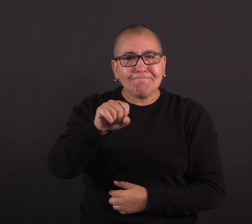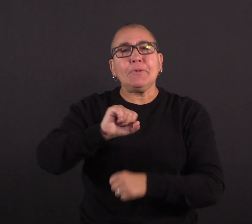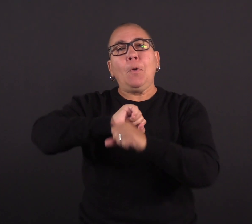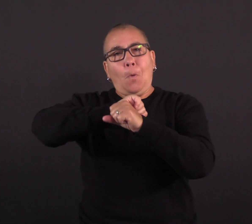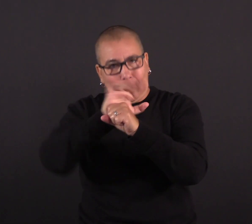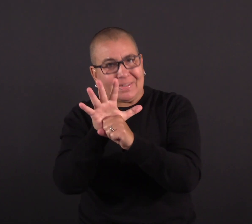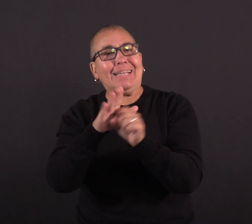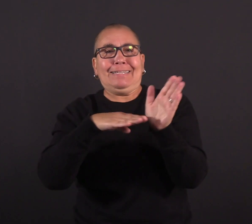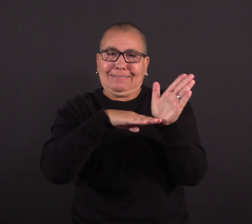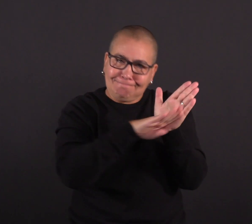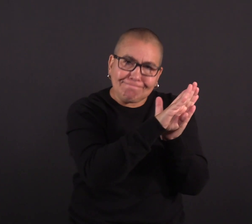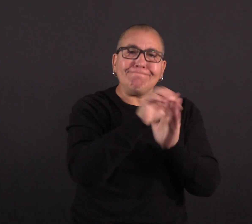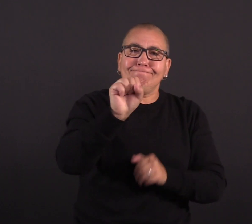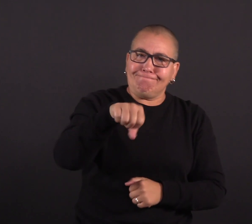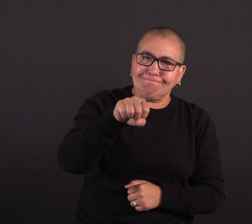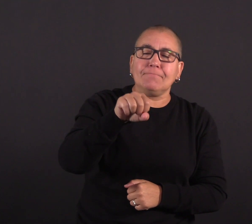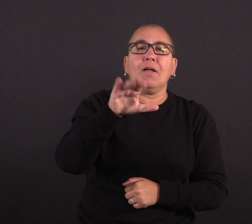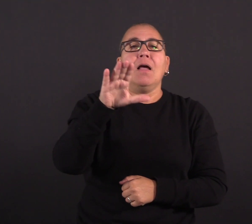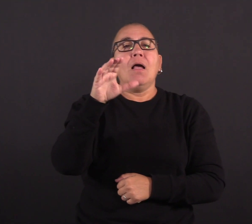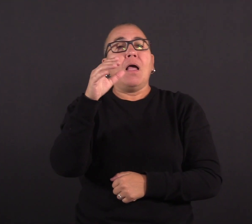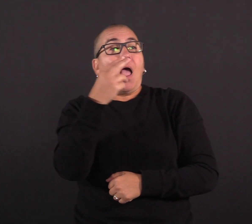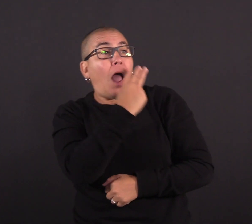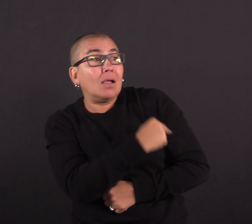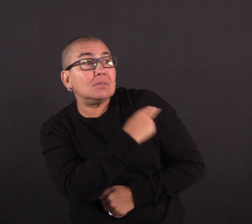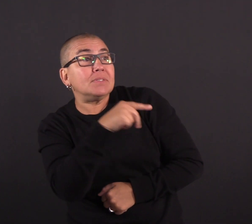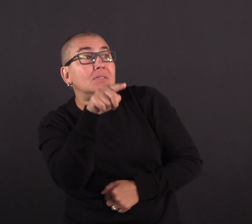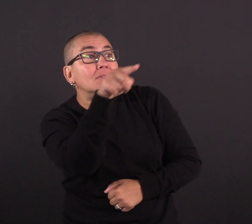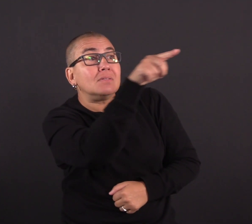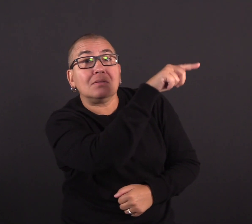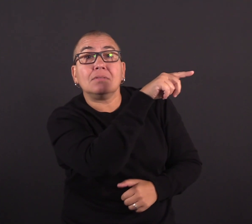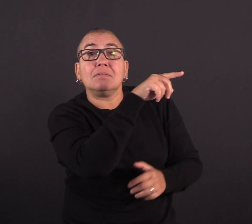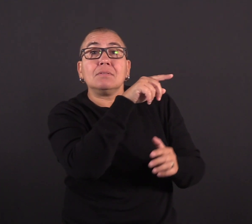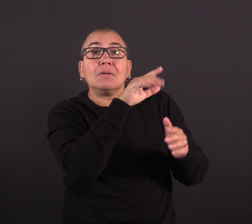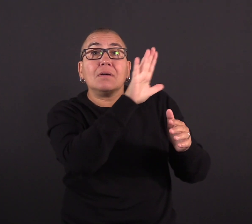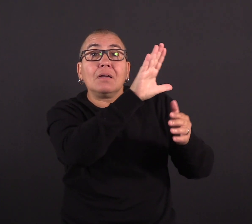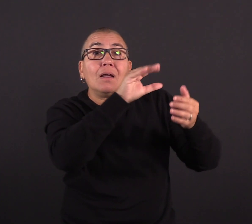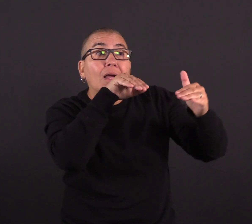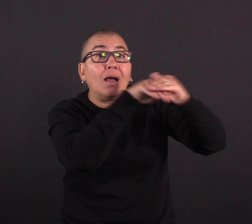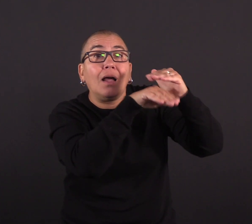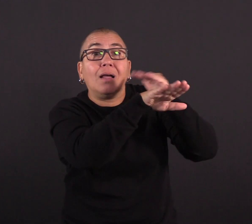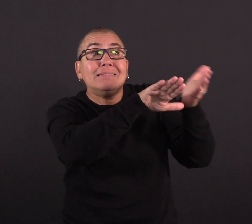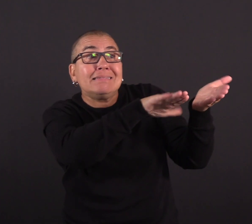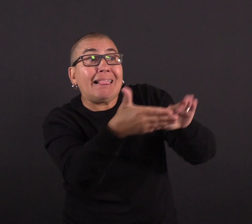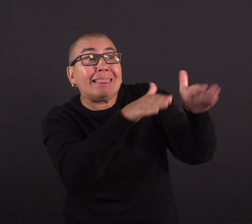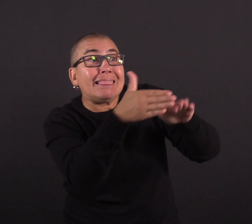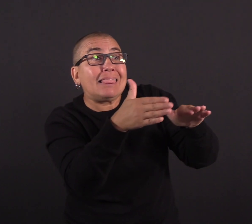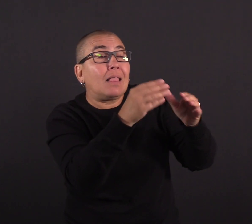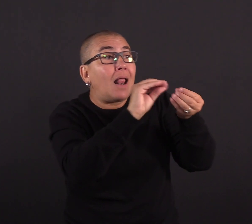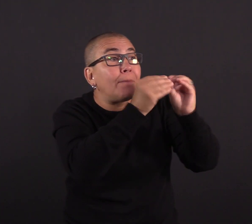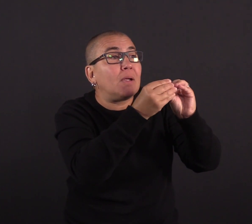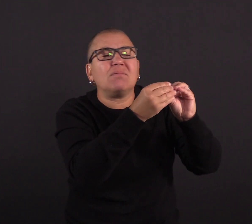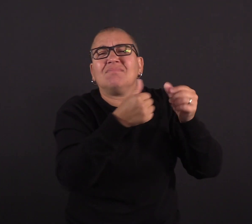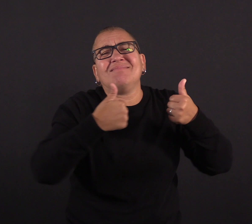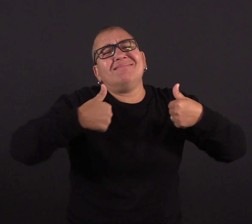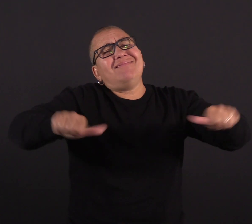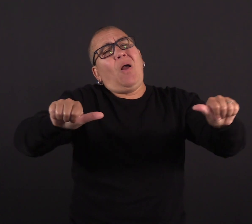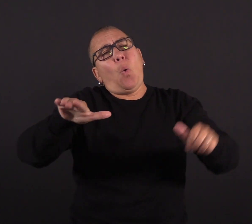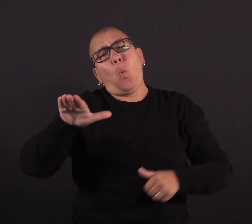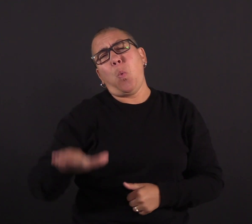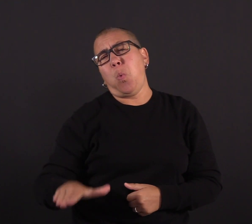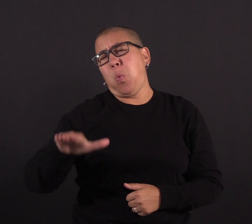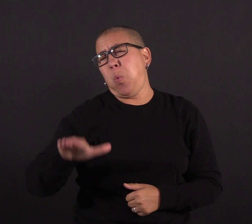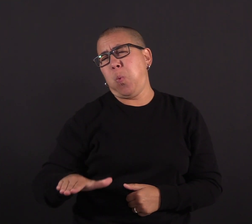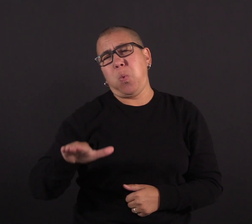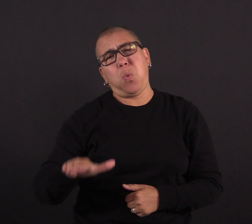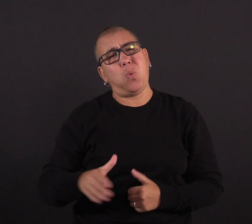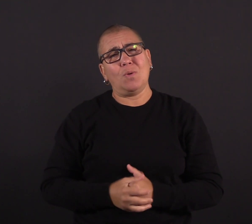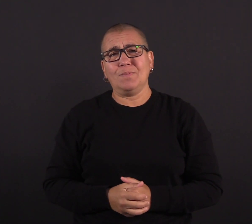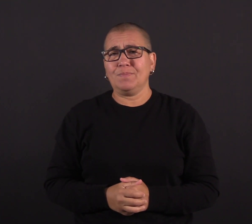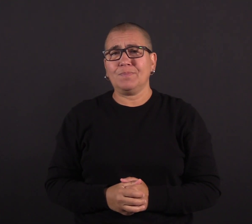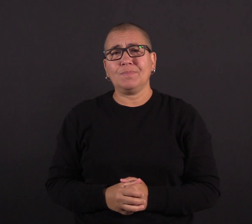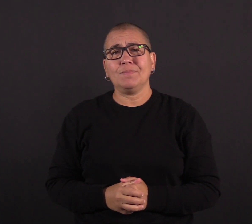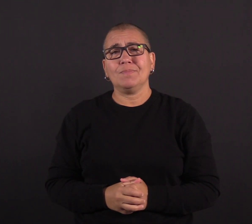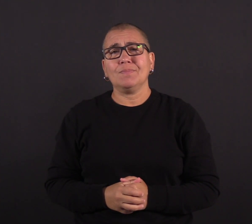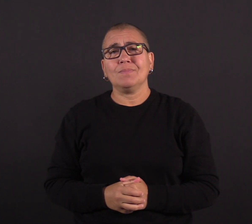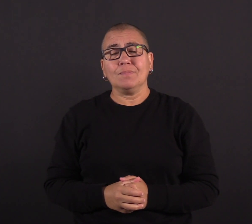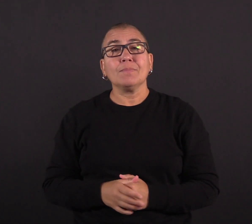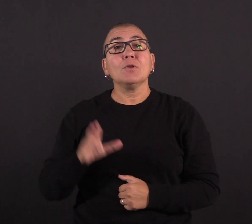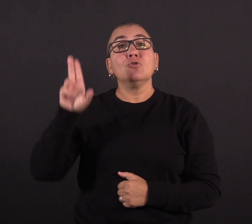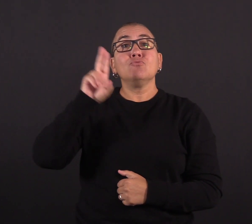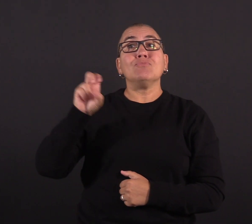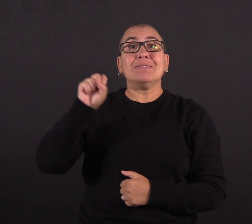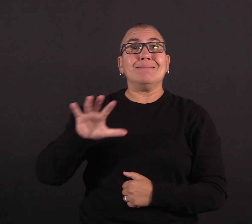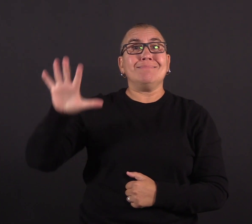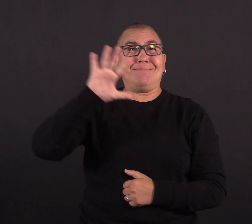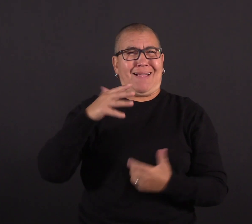deaths are low and the U.S. has a substantial wall of immunity from vaccination and prior infection.